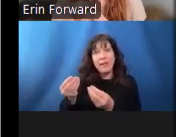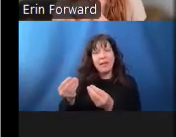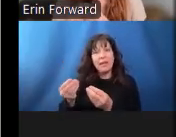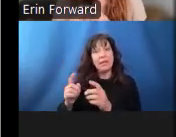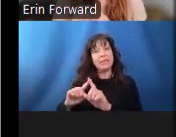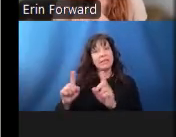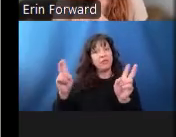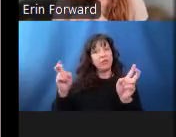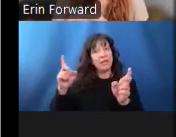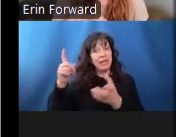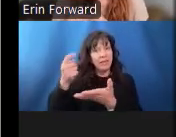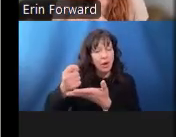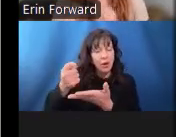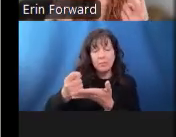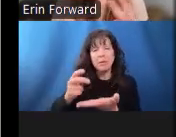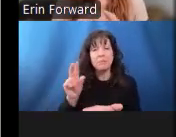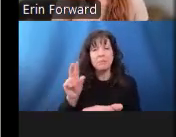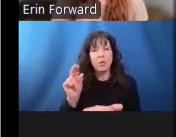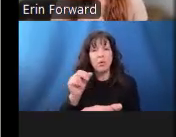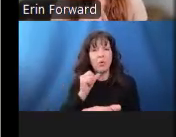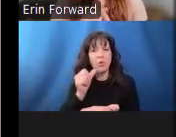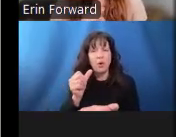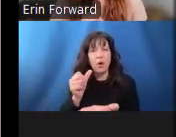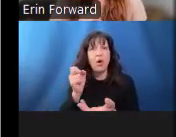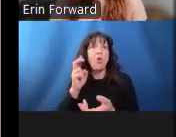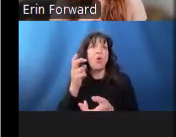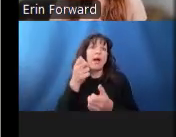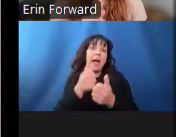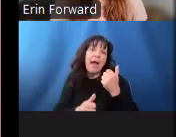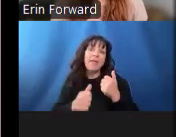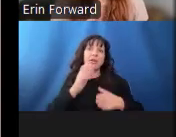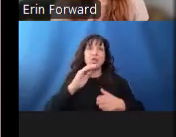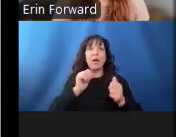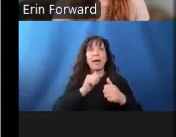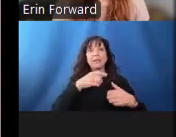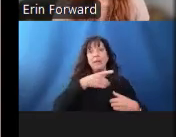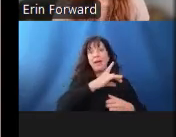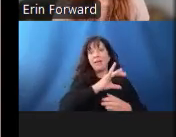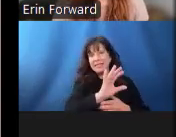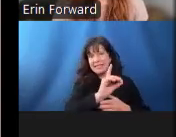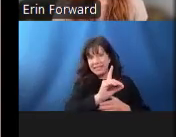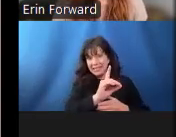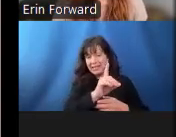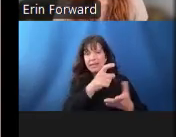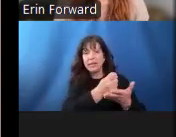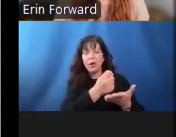therapy, and every child that has a PFD needs therapy. I work